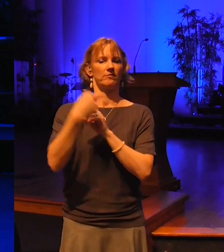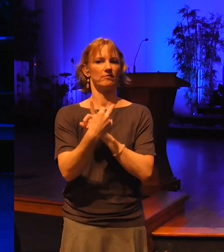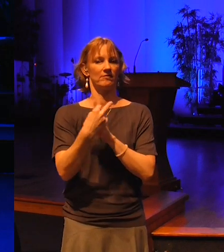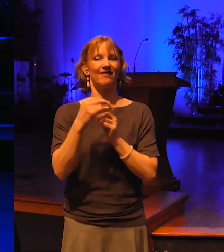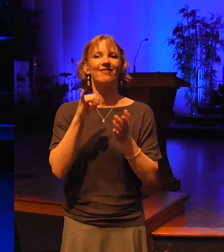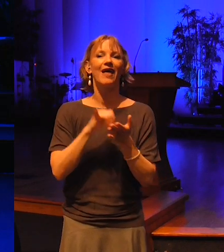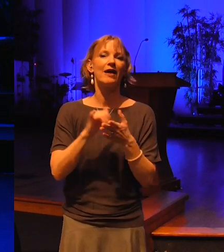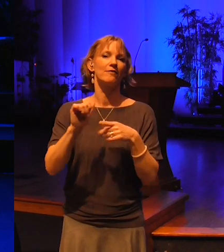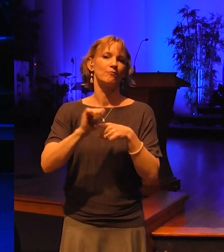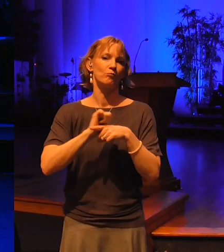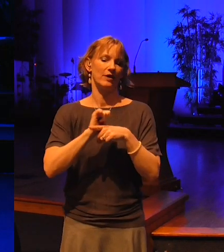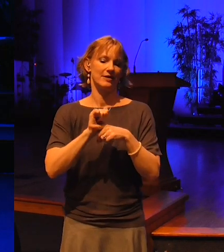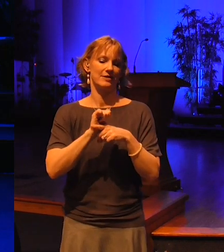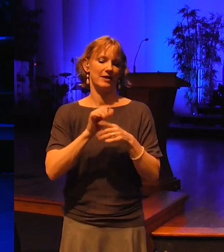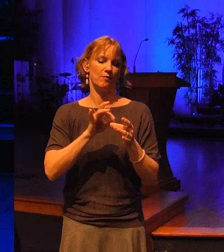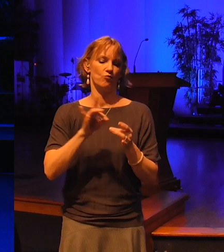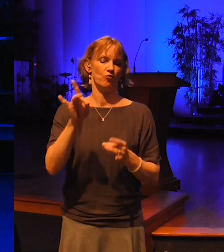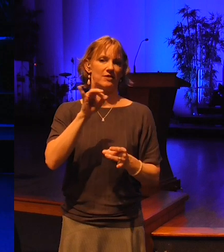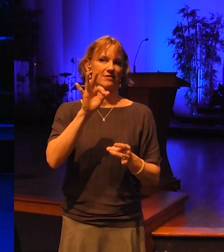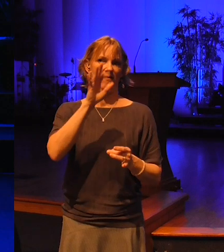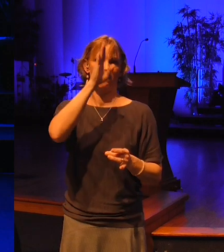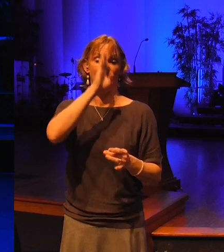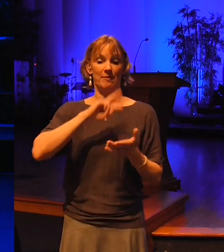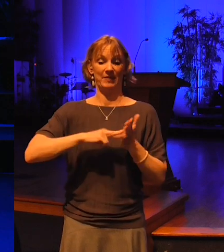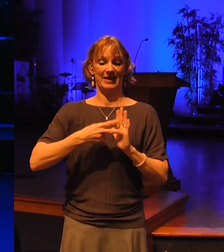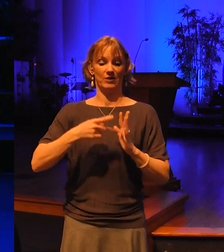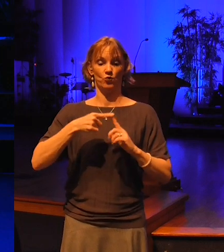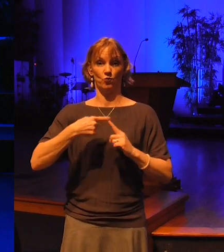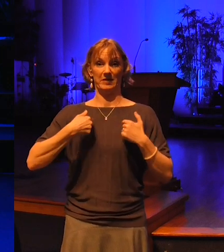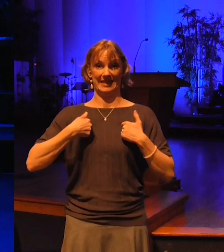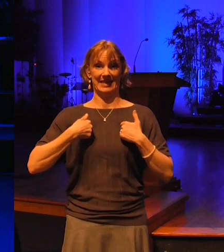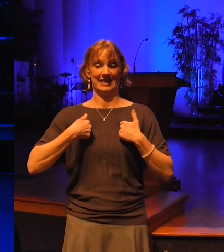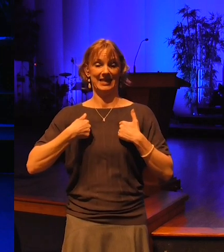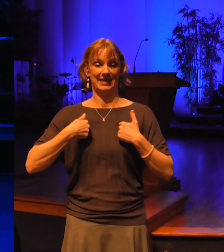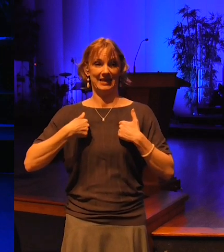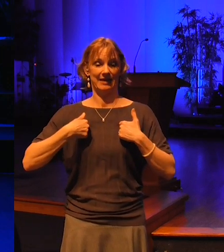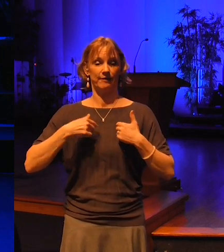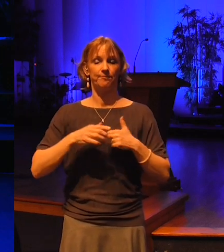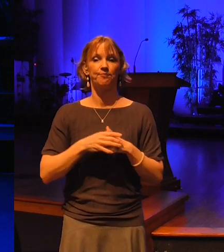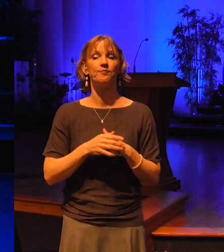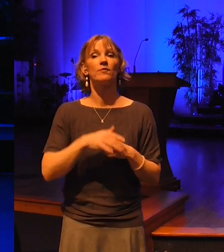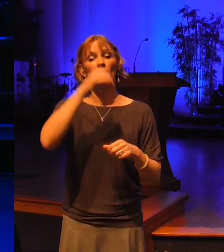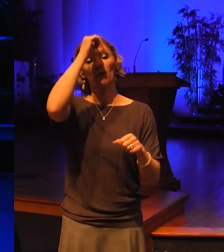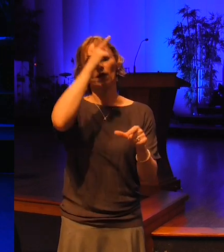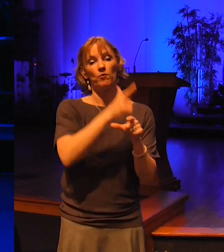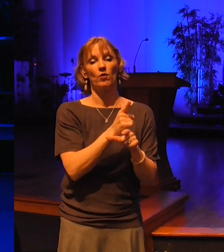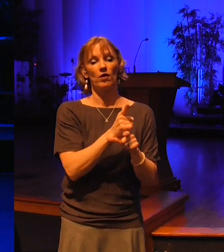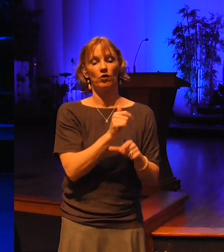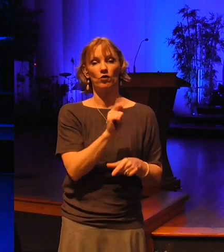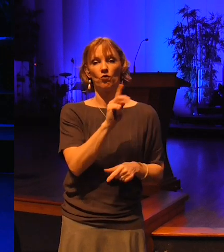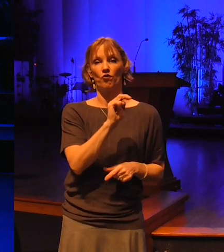presence of God means to me and for brother Lawrence he had a powerful experience because